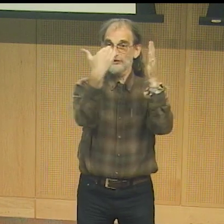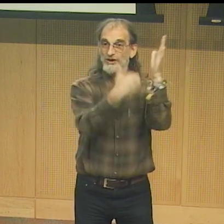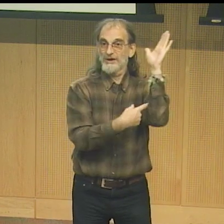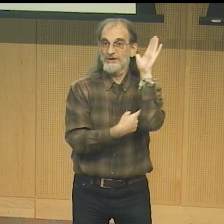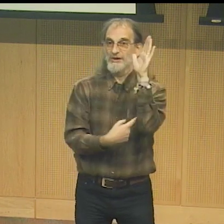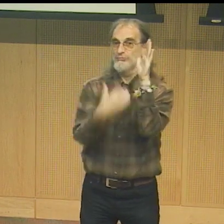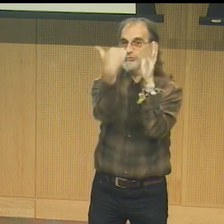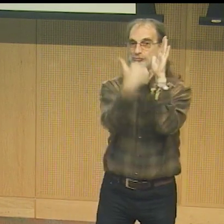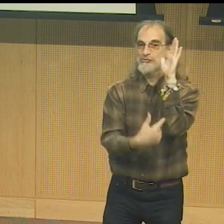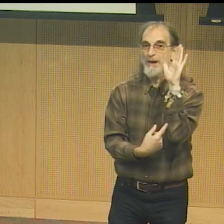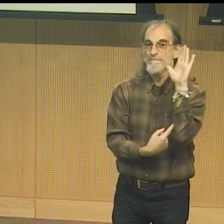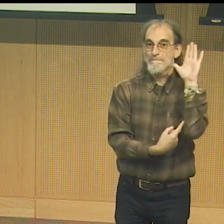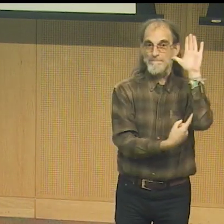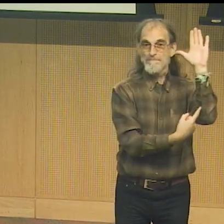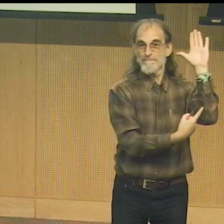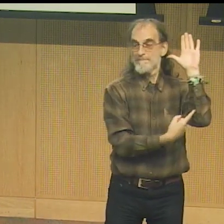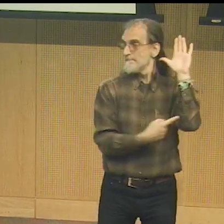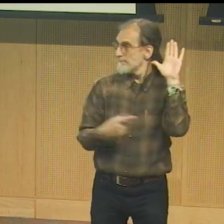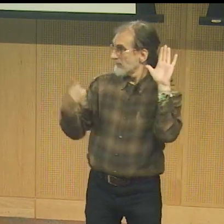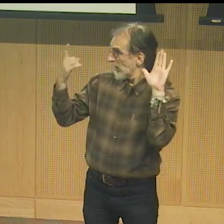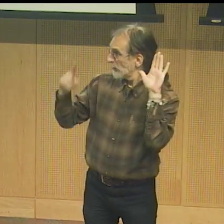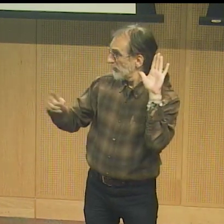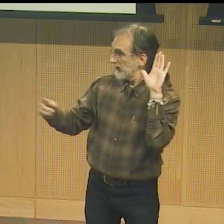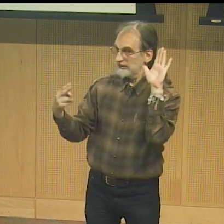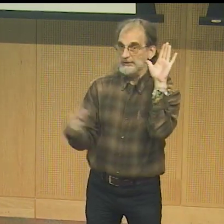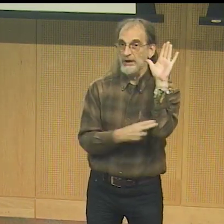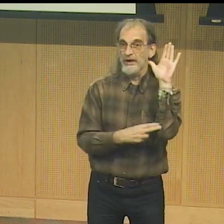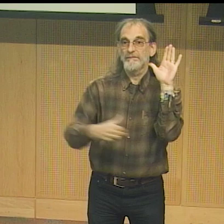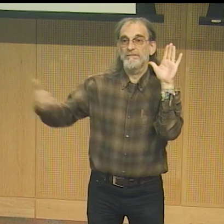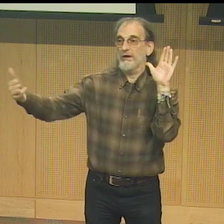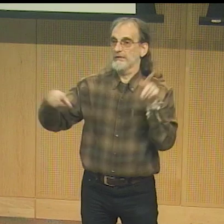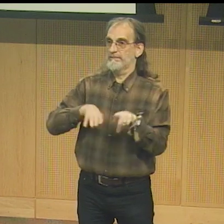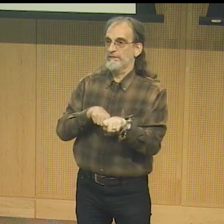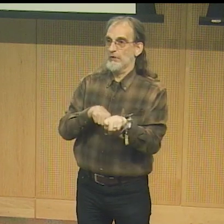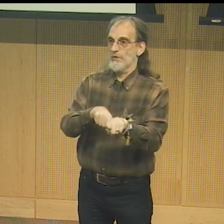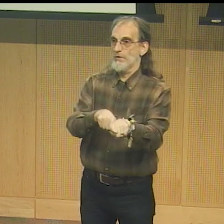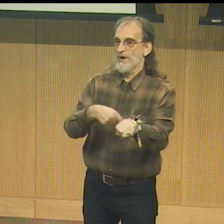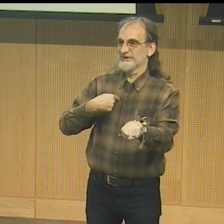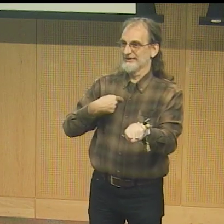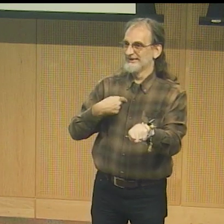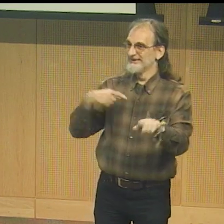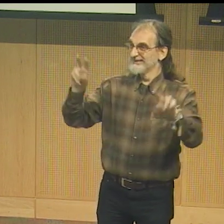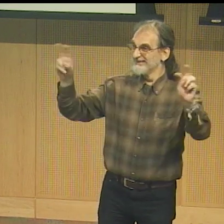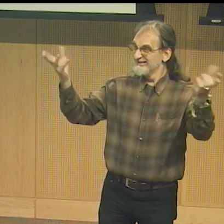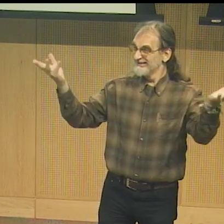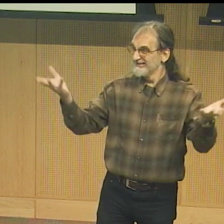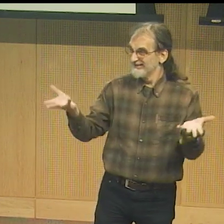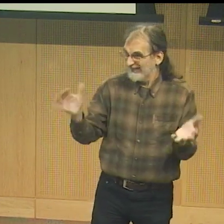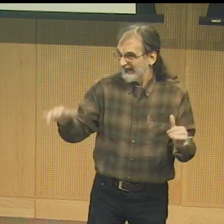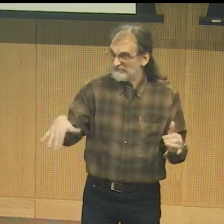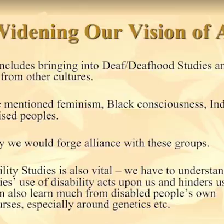As soon as we come up with something that we want, then we can go ahead and invite those allies to join us in the fight.